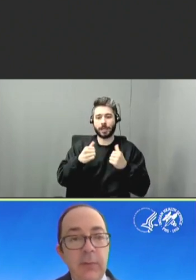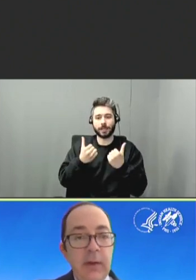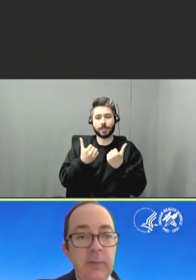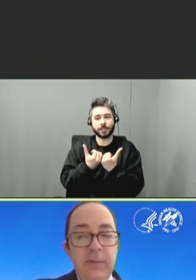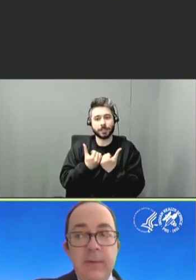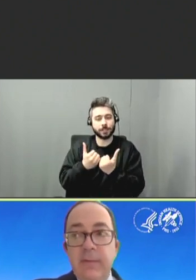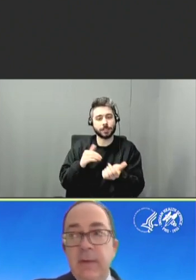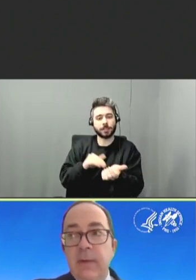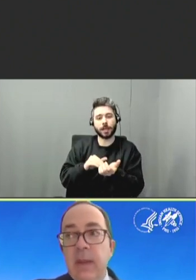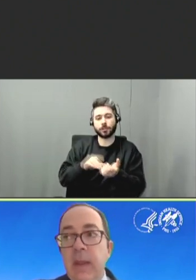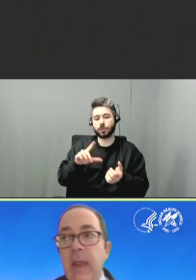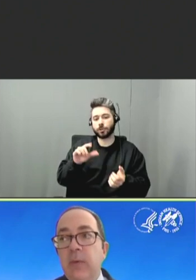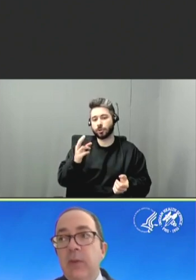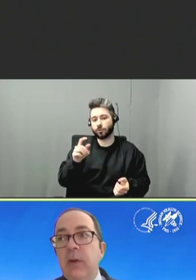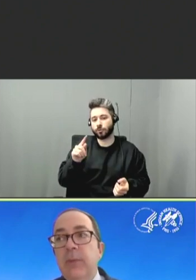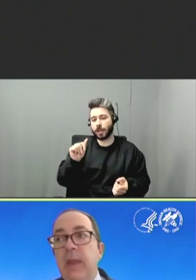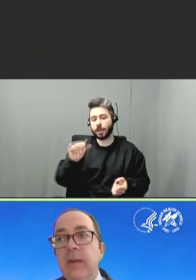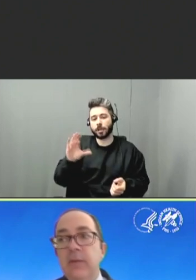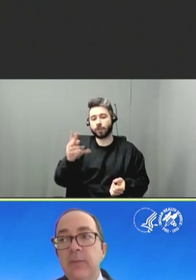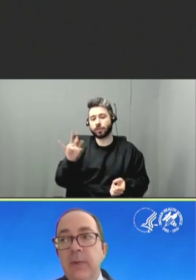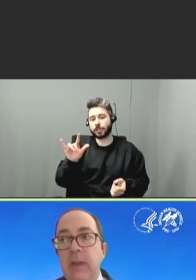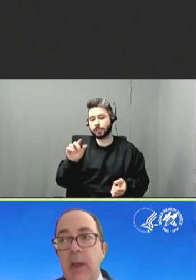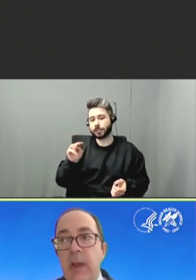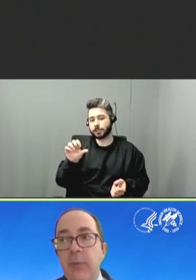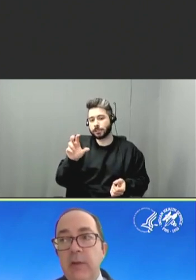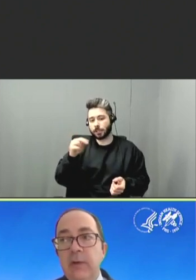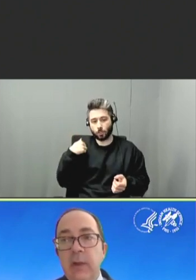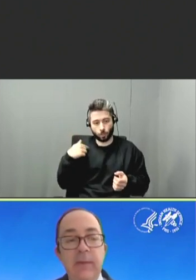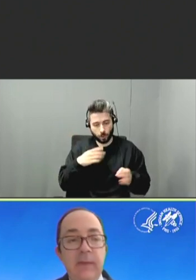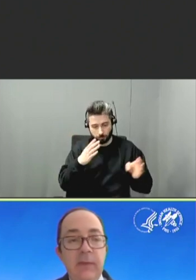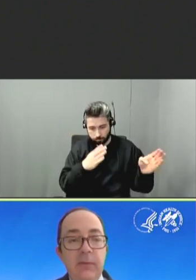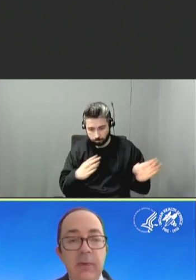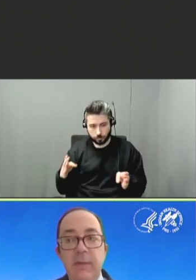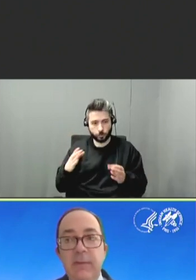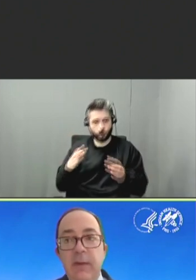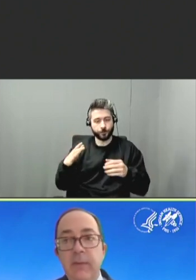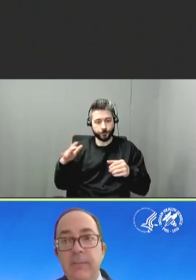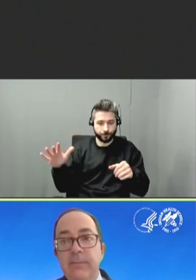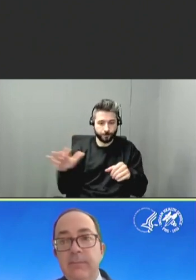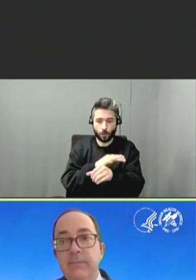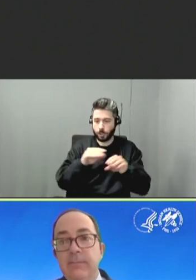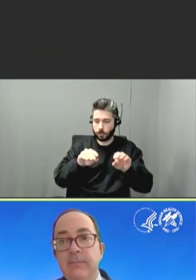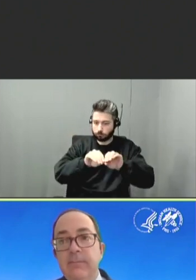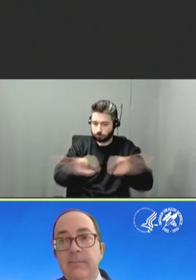Loretta Christensen, and we are planning to fully operationalize E3 this year.